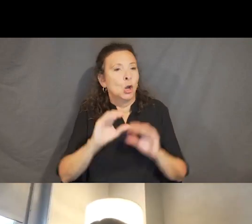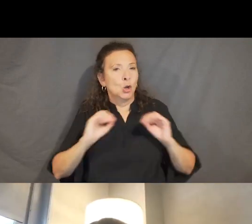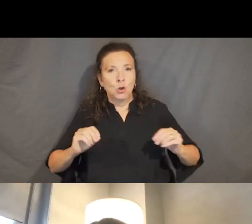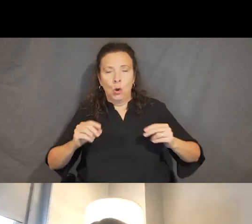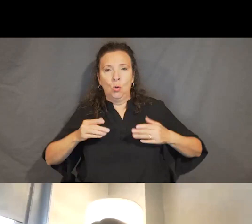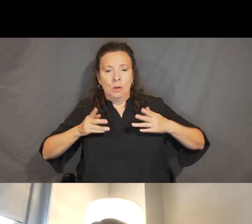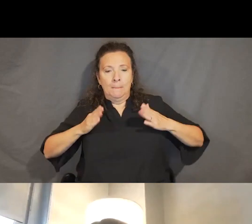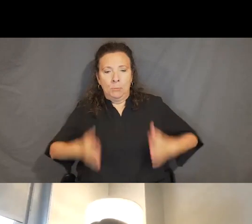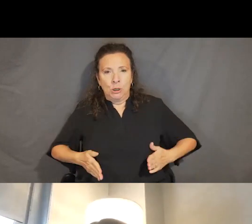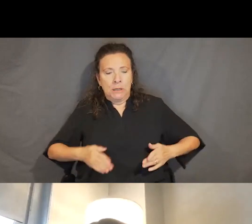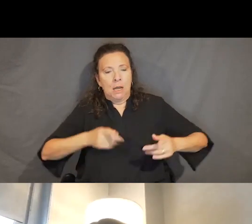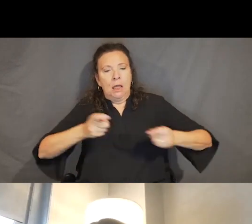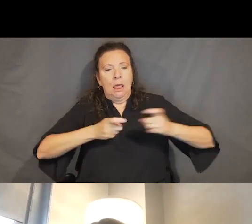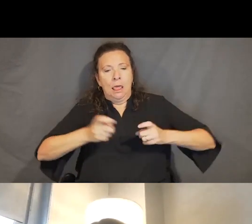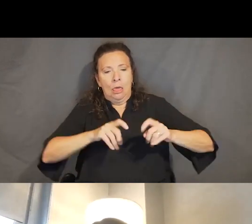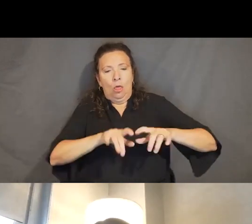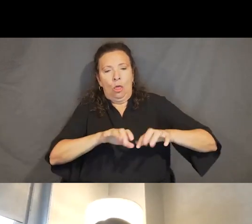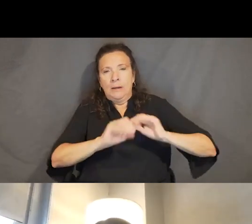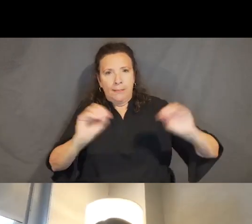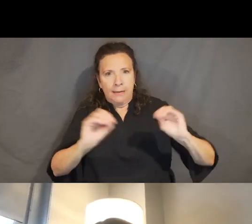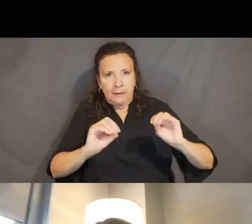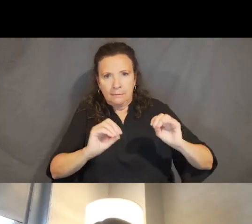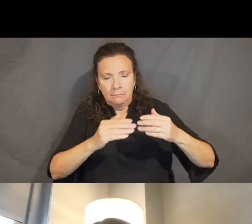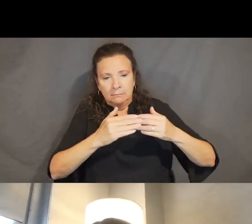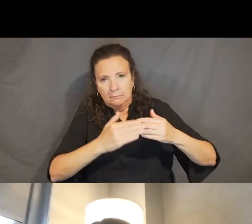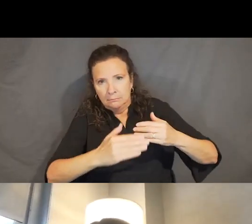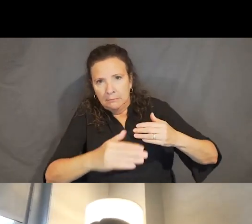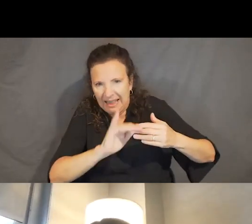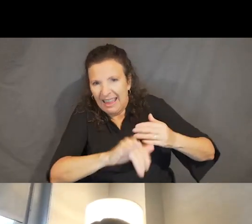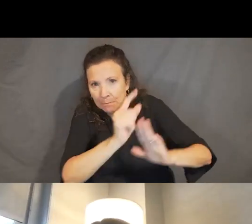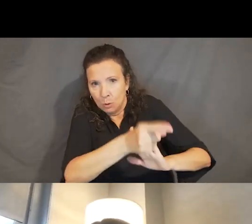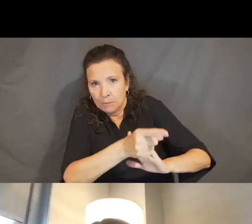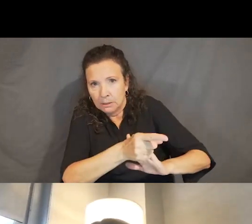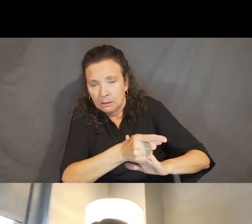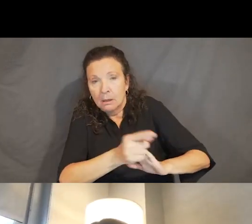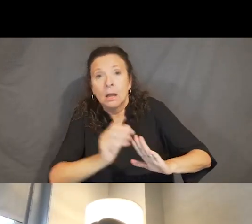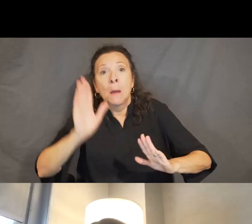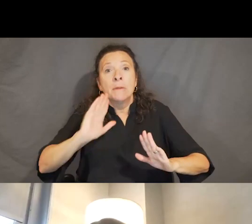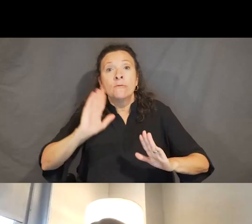we would have considered those tasks to only be something that a human could do. It may have to